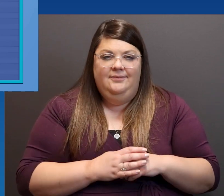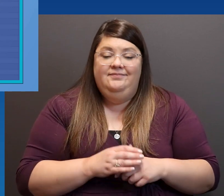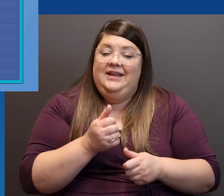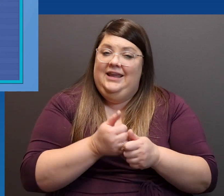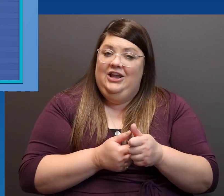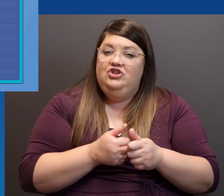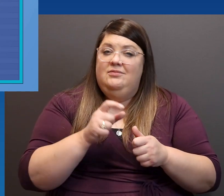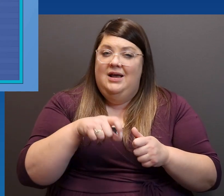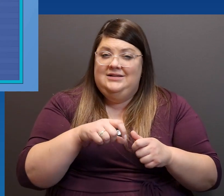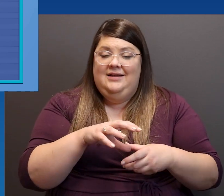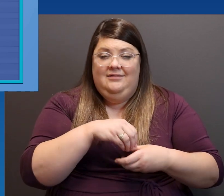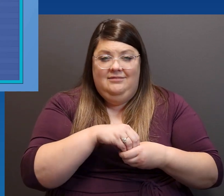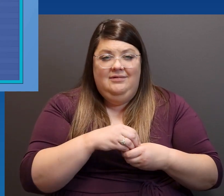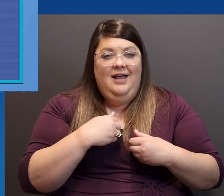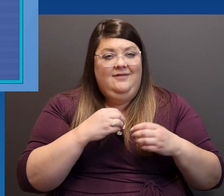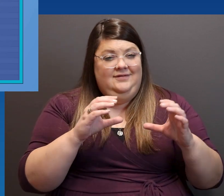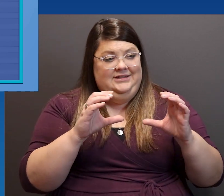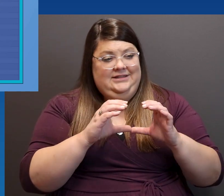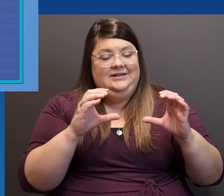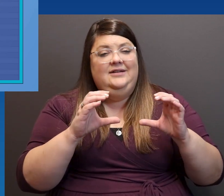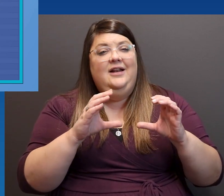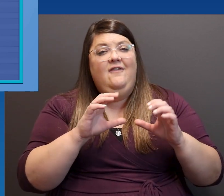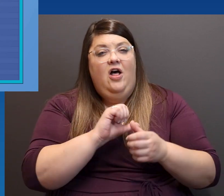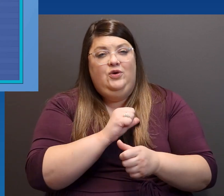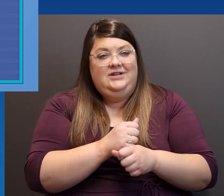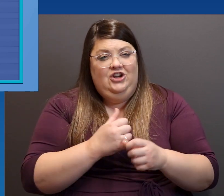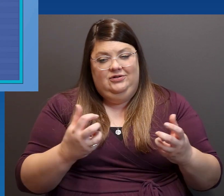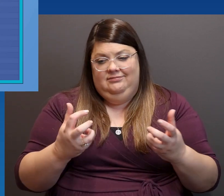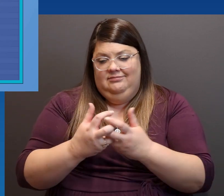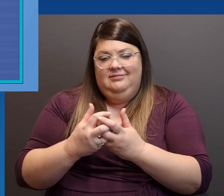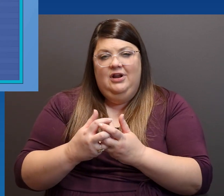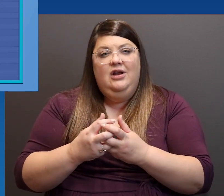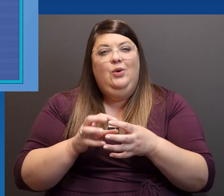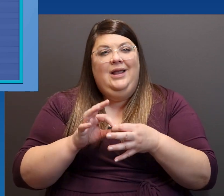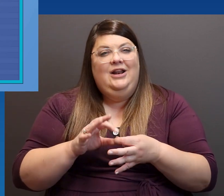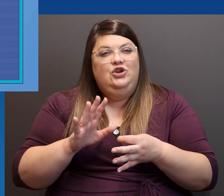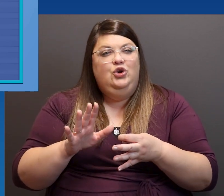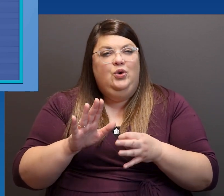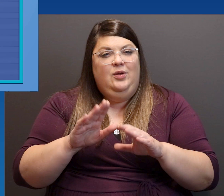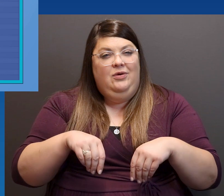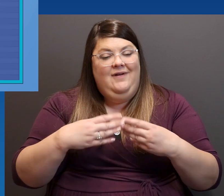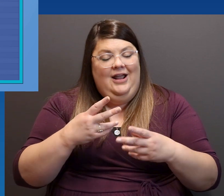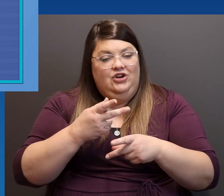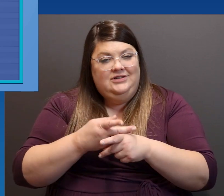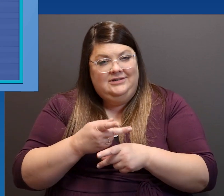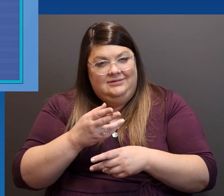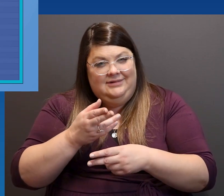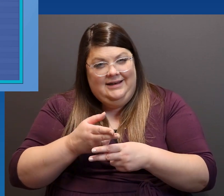and match the certificate of authorization in regard to the provider's name, child's name, parent or guardian's name